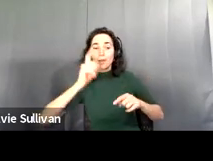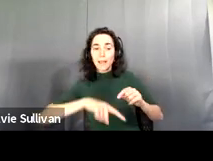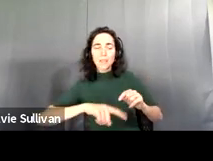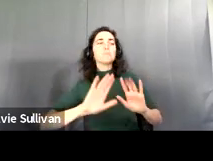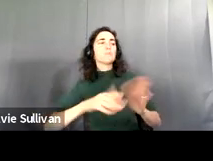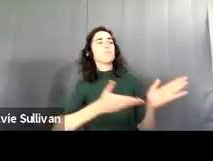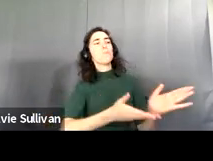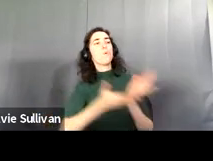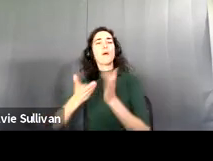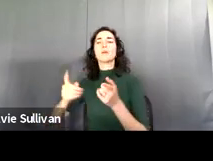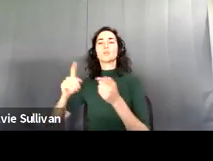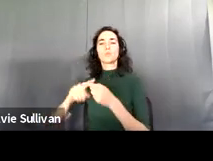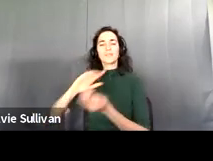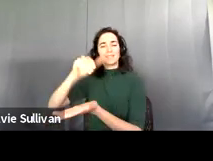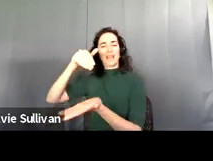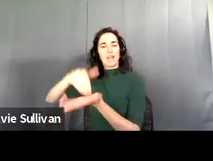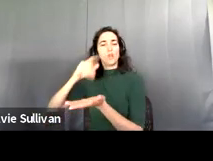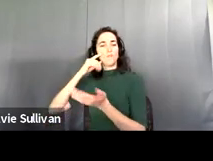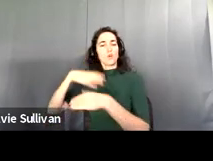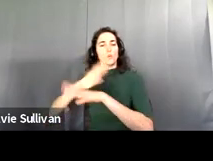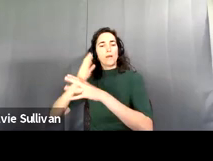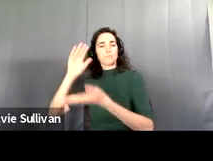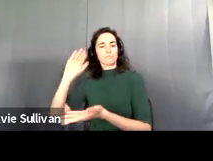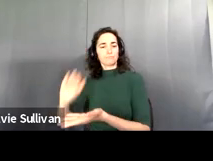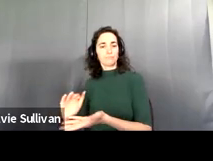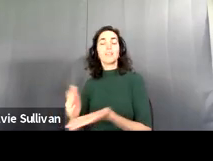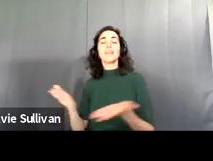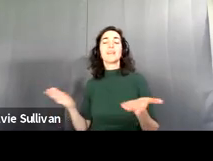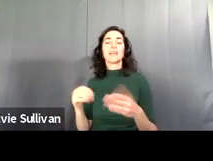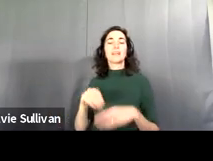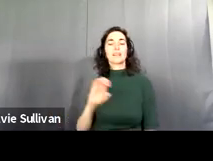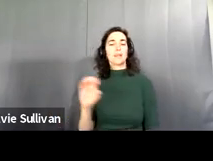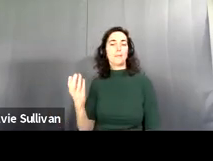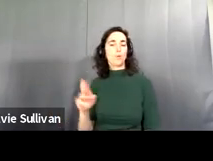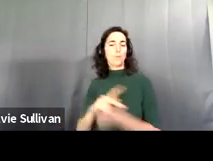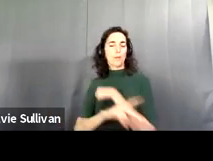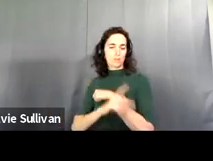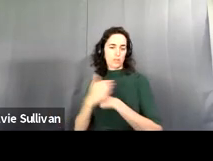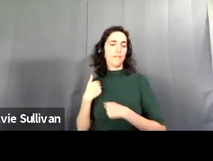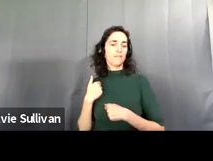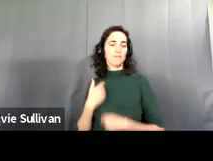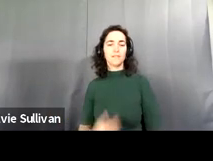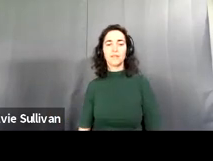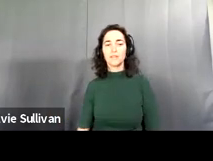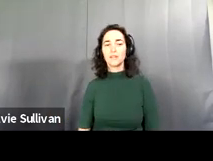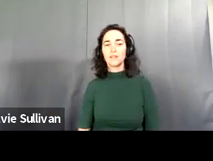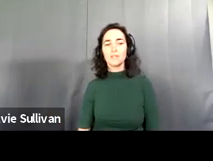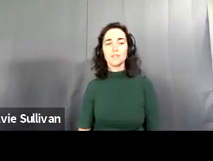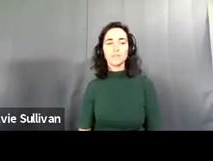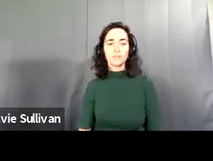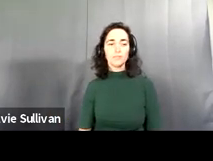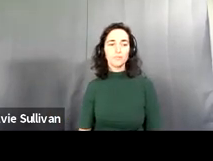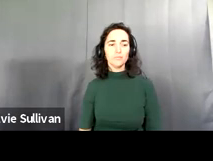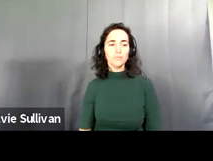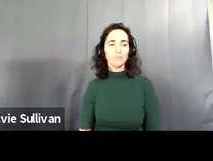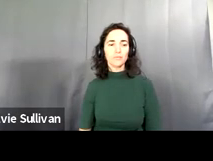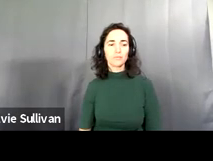They will then bring them to a crisis receiving Center, which like I said, is here in East Baton Rouge Parish.